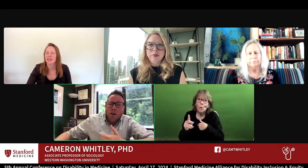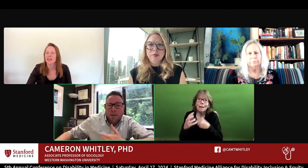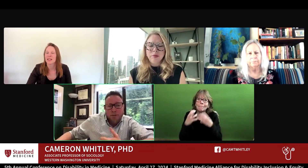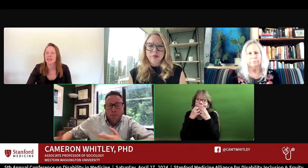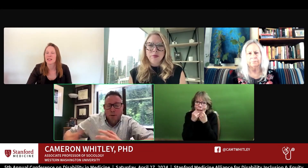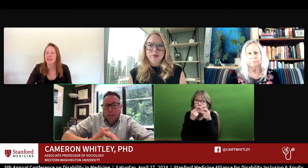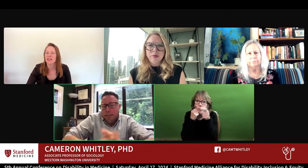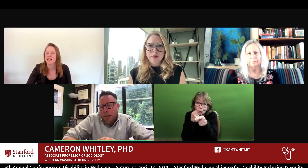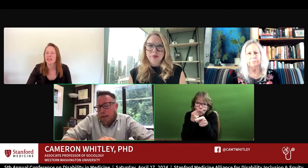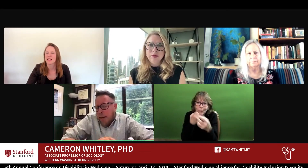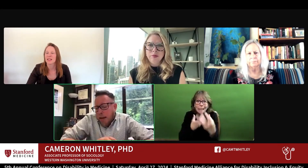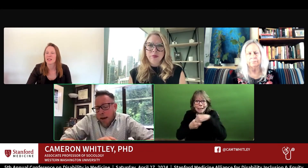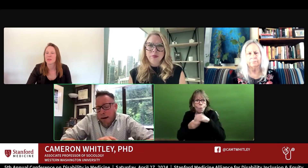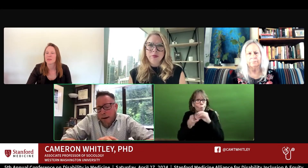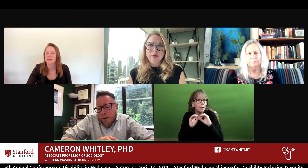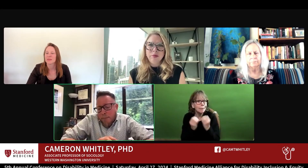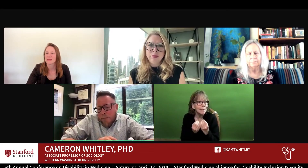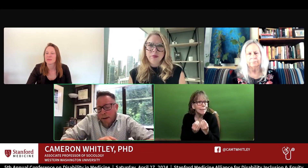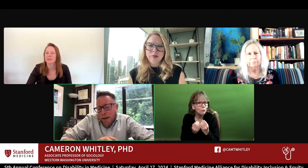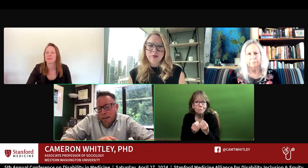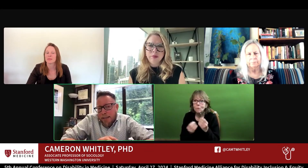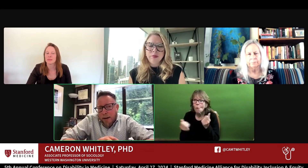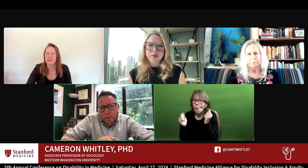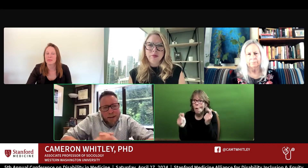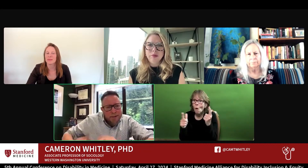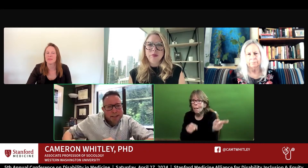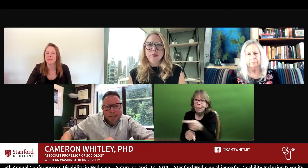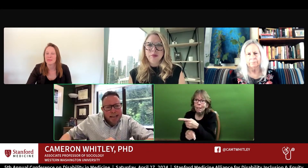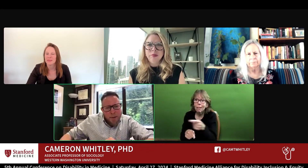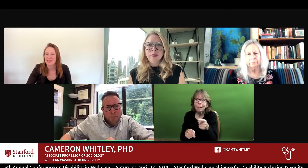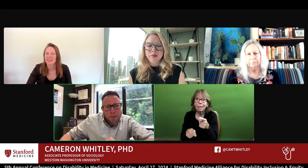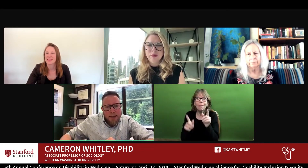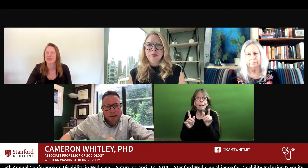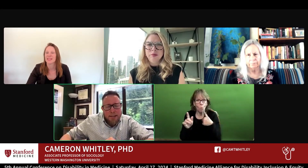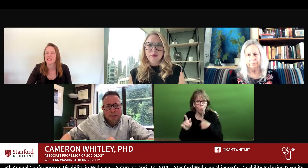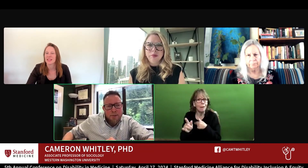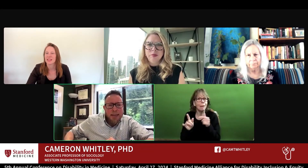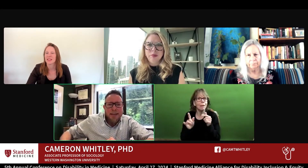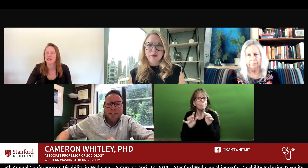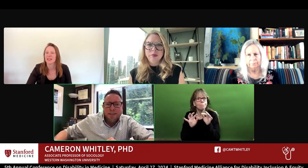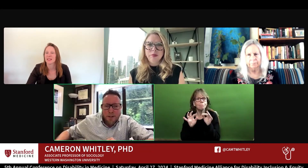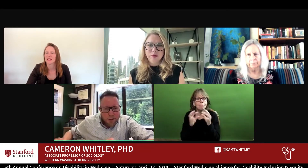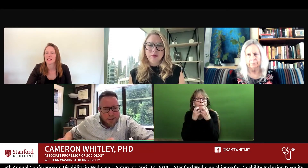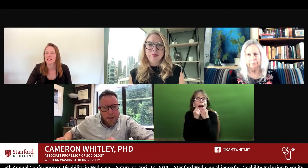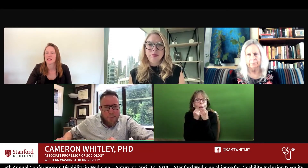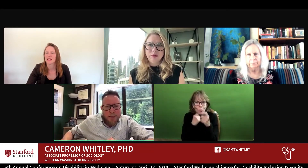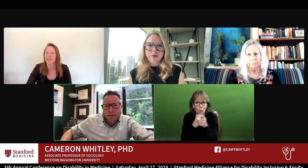all those components. And until we can get to that place, we can't generate the empathy and